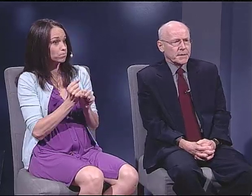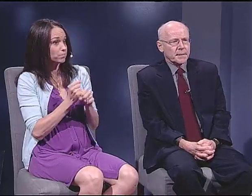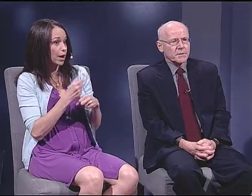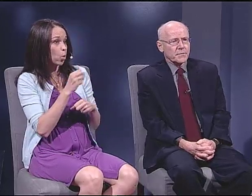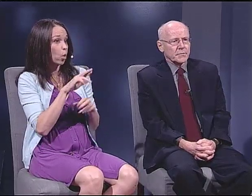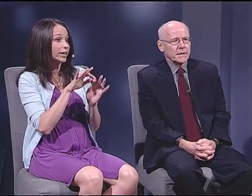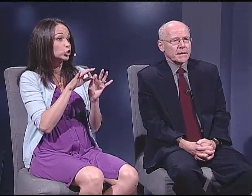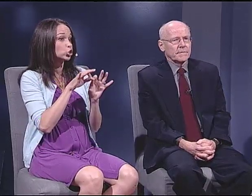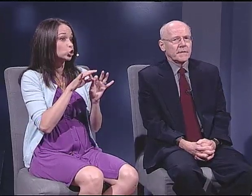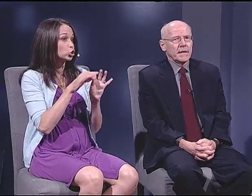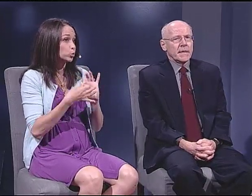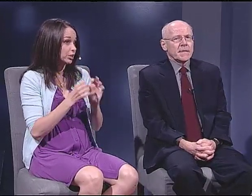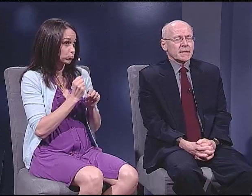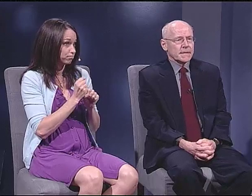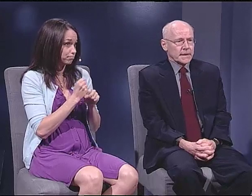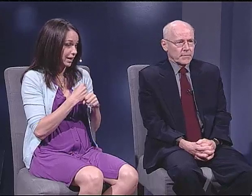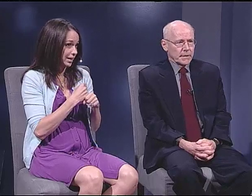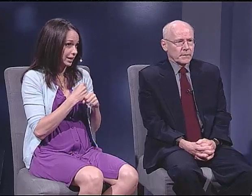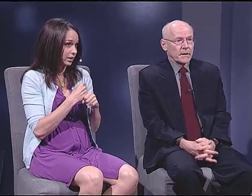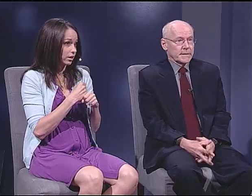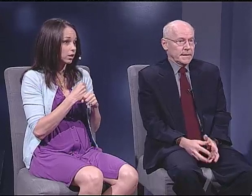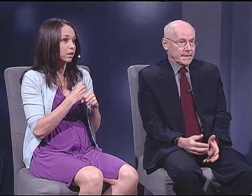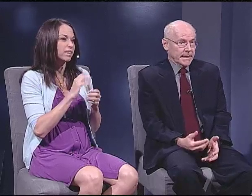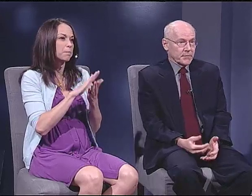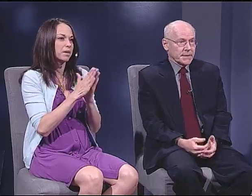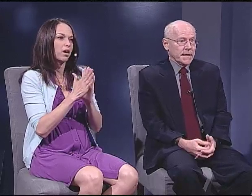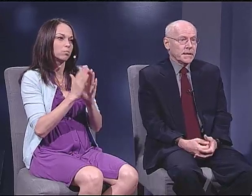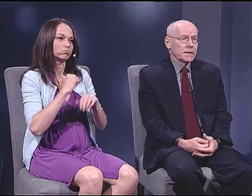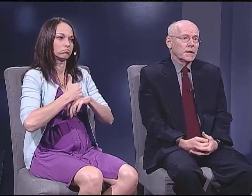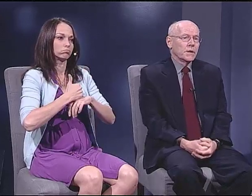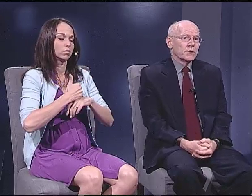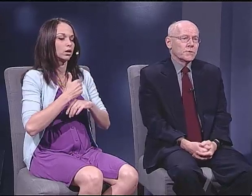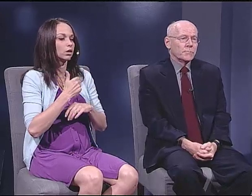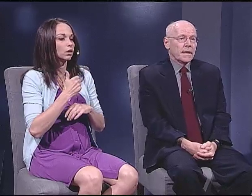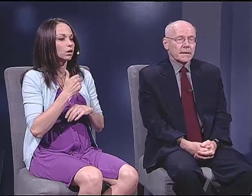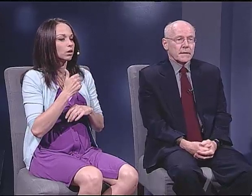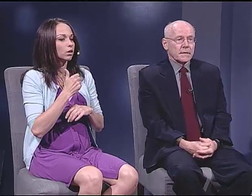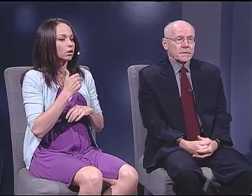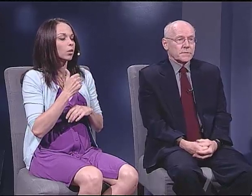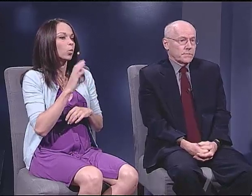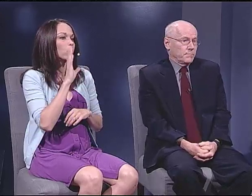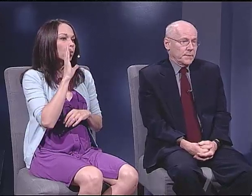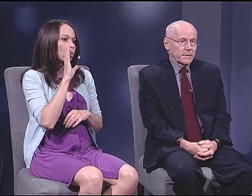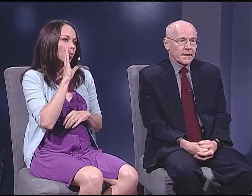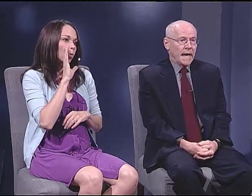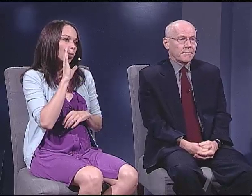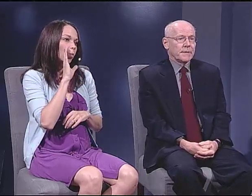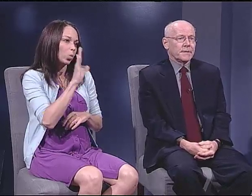that becomes authoritative necessarily or is guaranteed to make a certain people unhappy